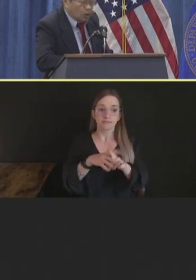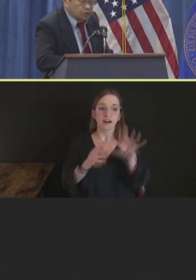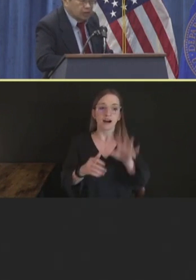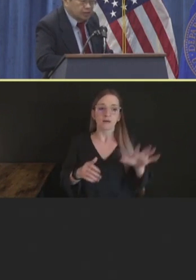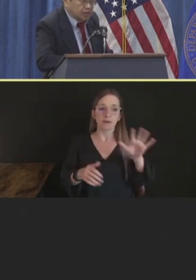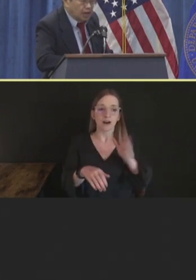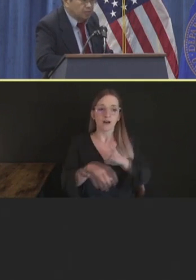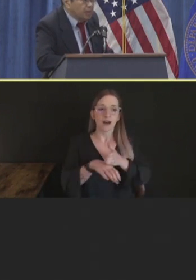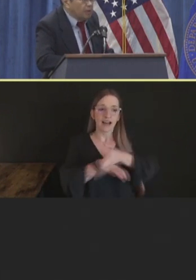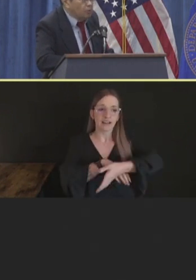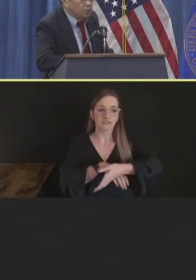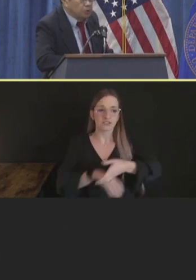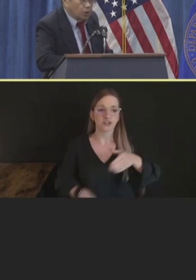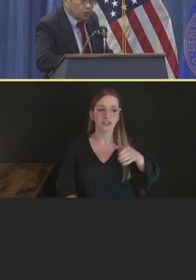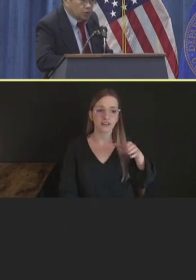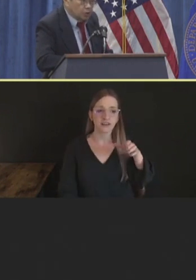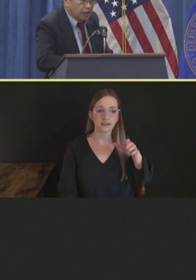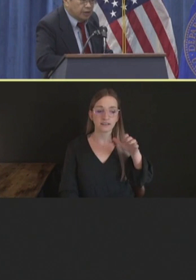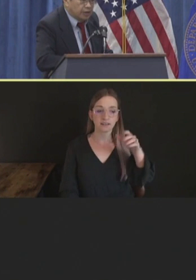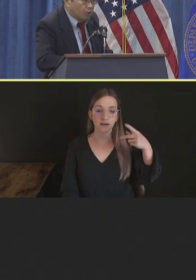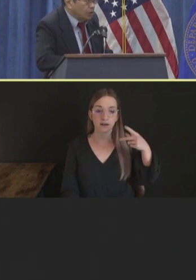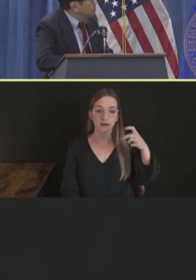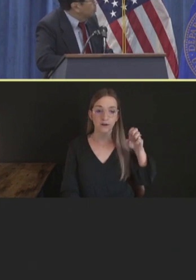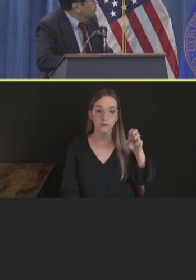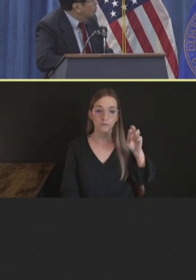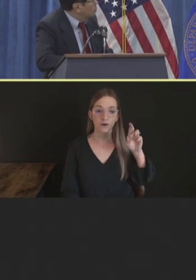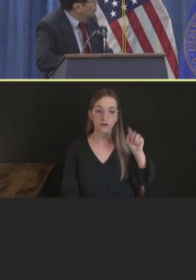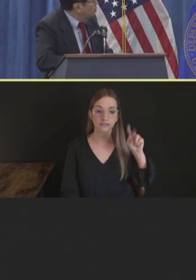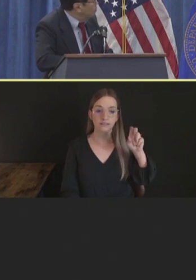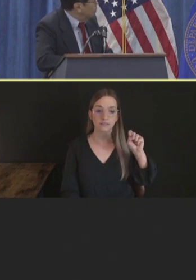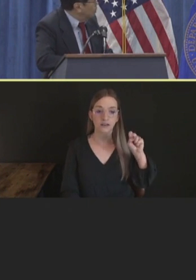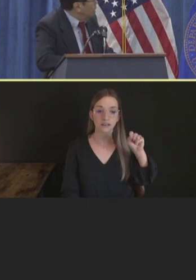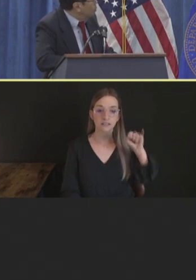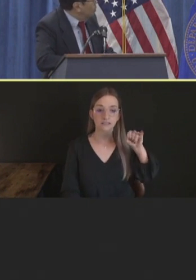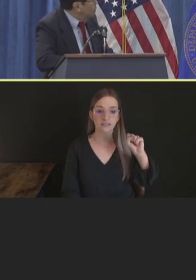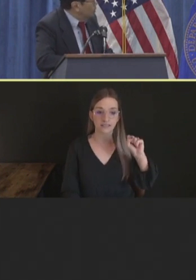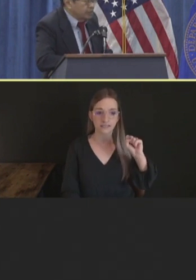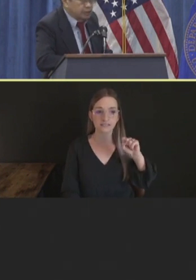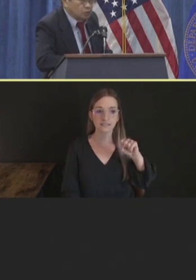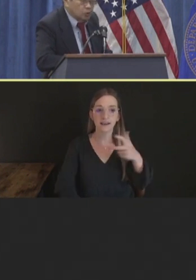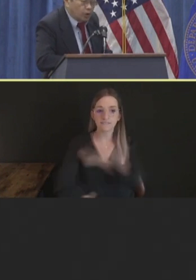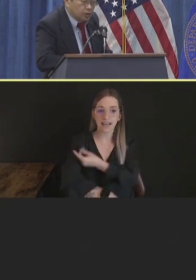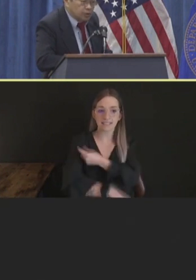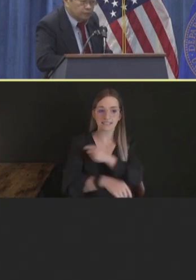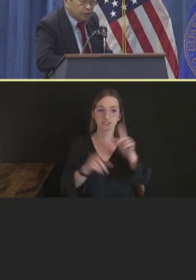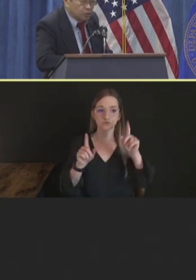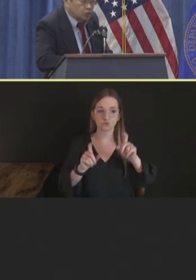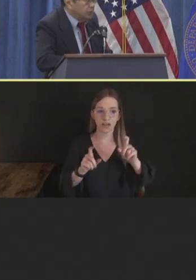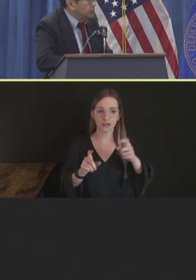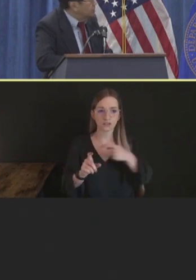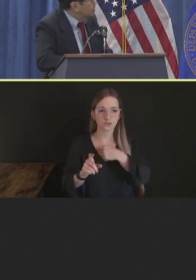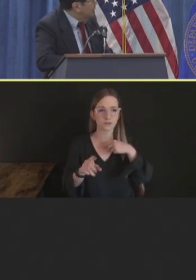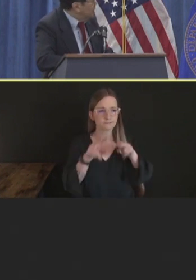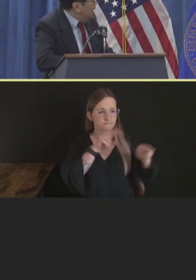at that time -- when we started to look at, how come the symbol is fever. We realized there was quite a bit of heterogeneity.